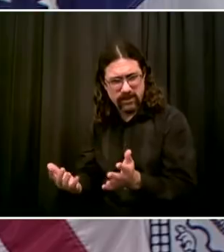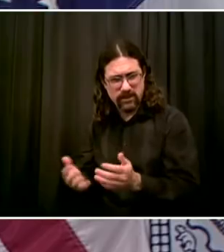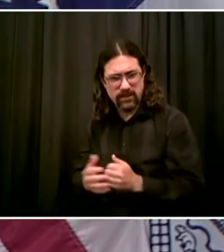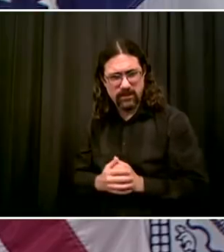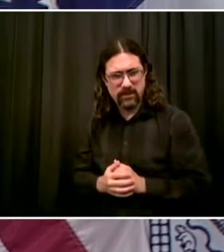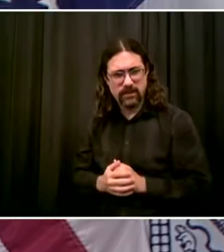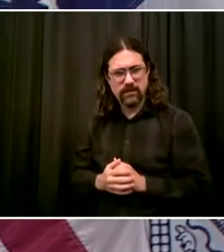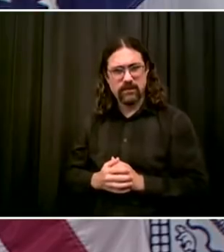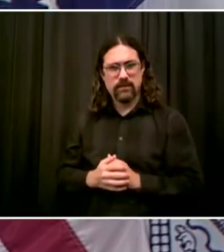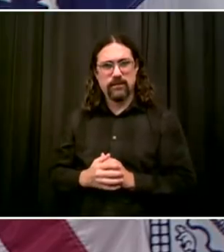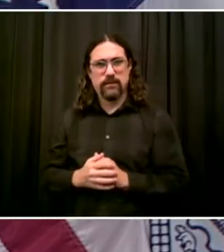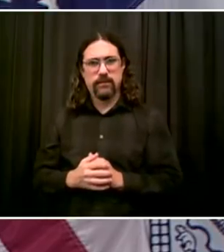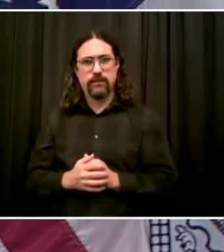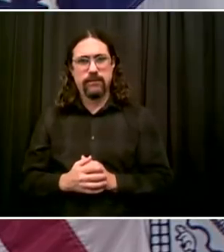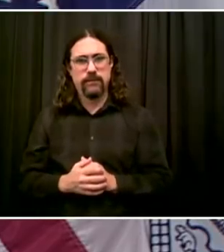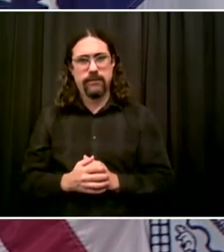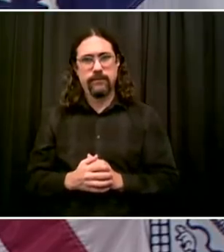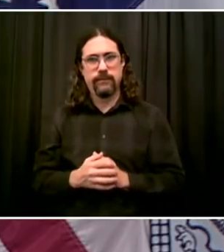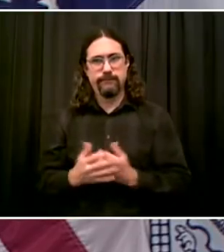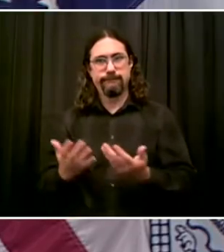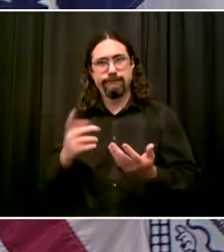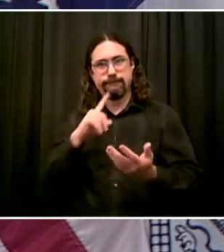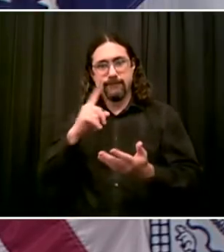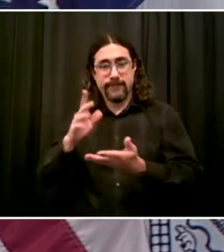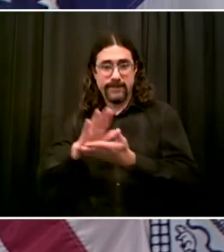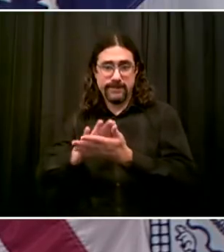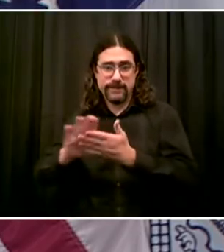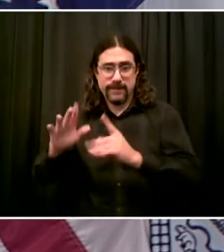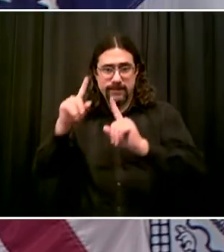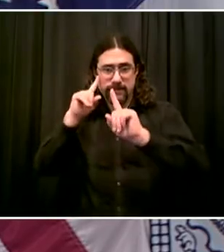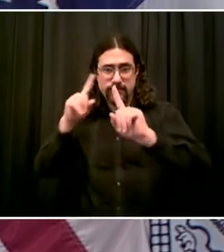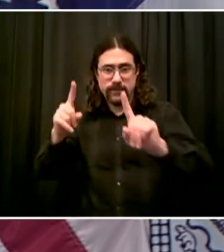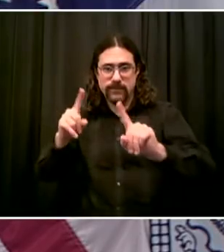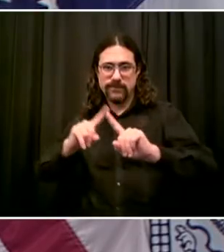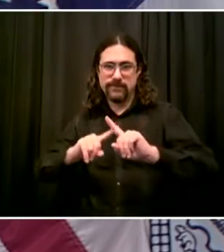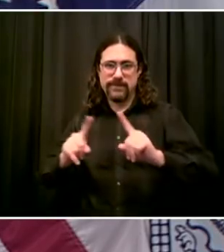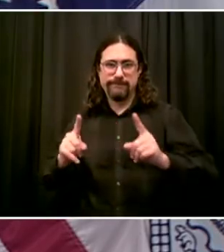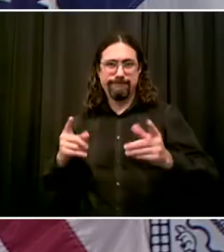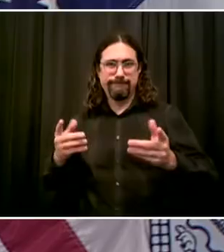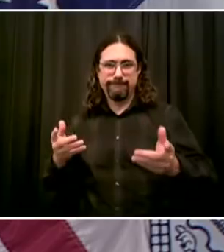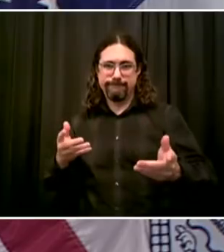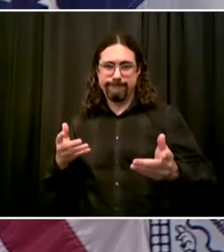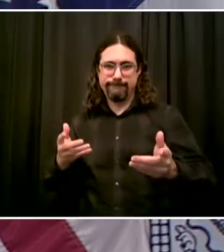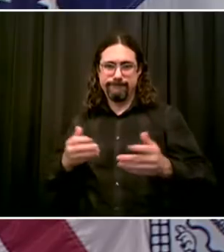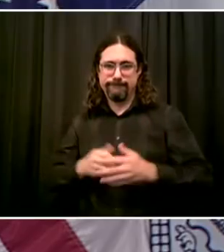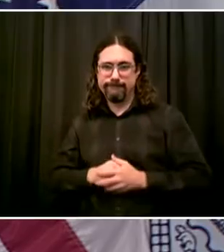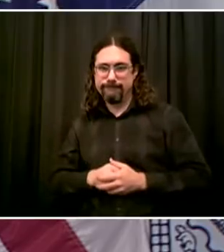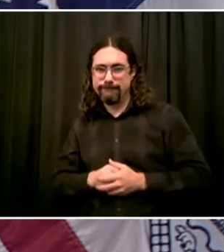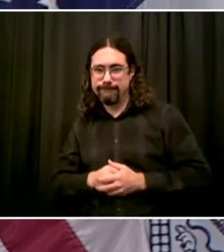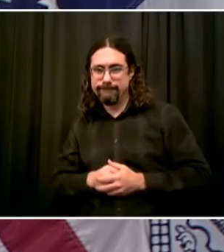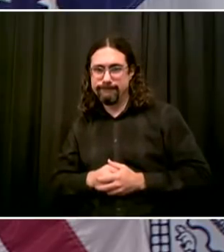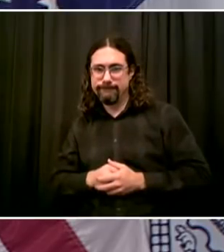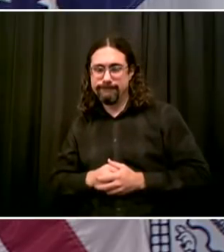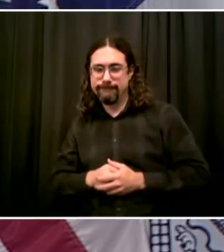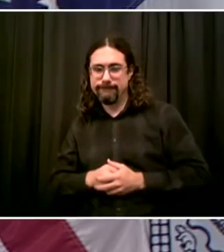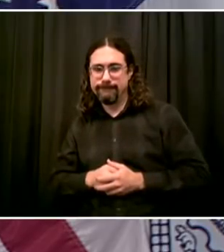OGIN TGO ACHIEVE THAT? WE WILL HAVE EXCEPTIONAL MOMENTS THAT WE WLLI HAVE TO DALE WITH THOSE